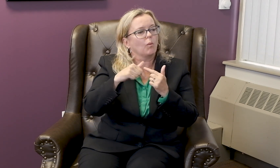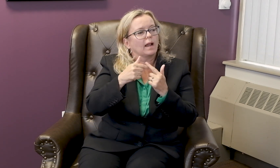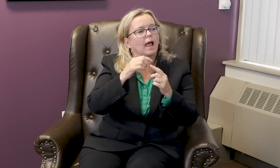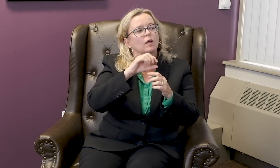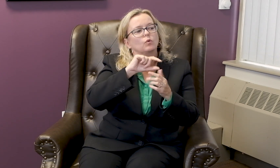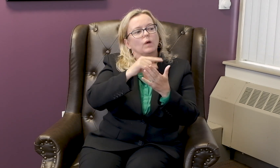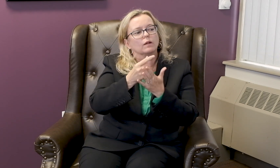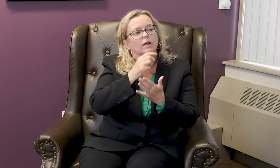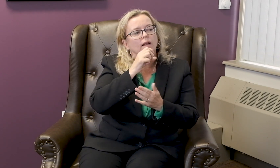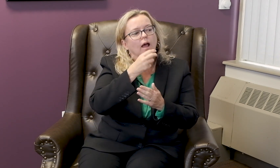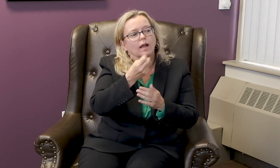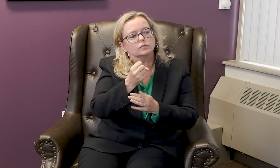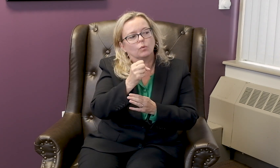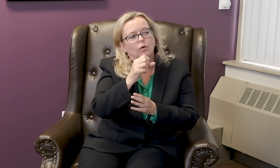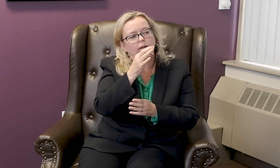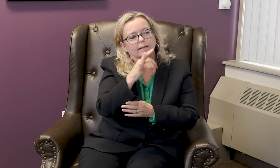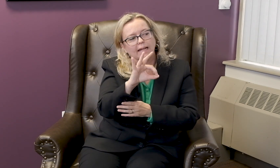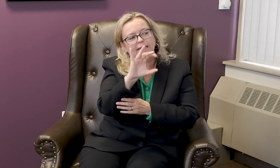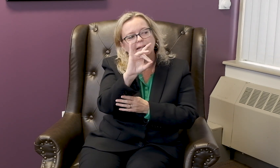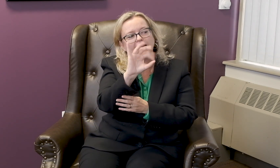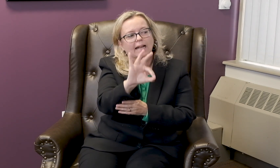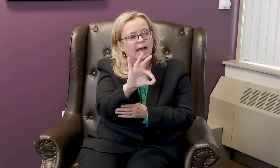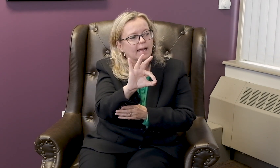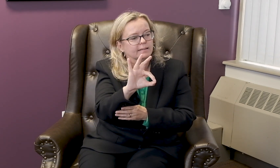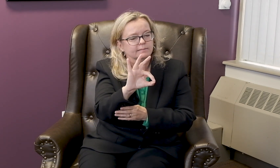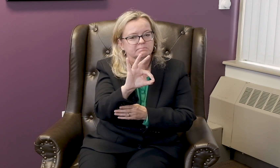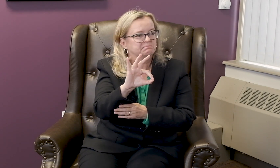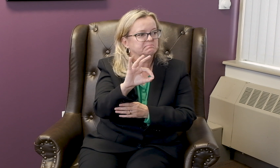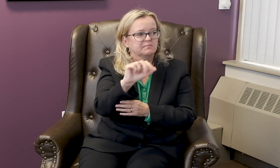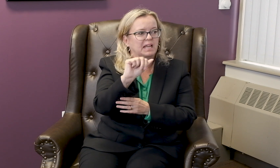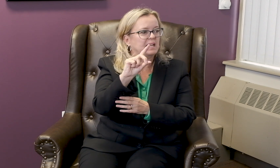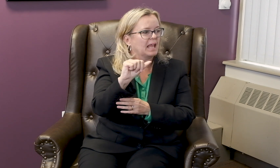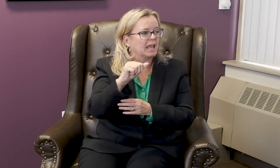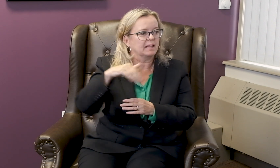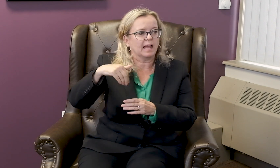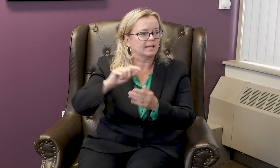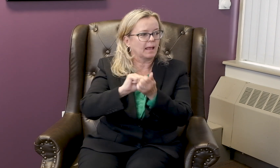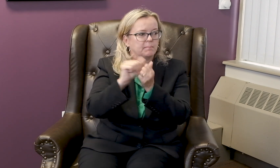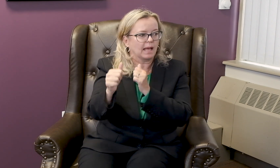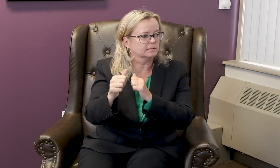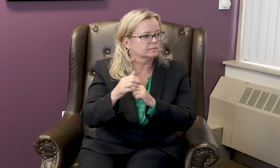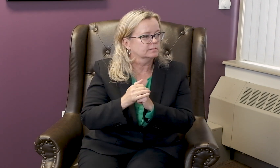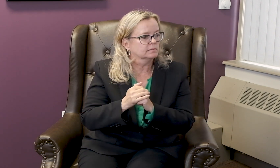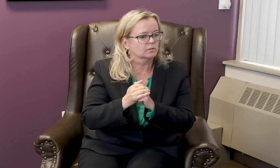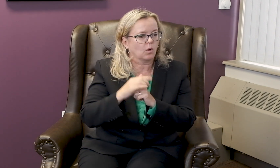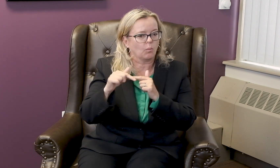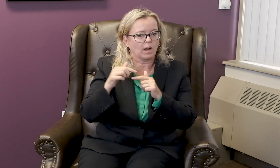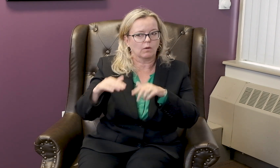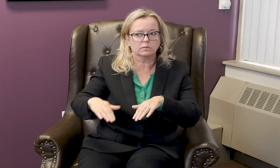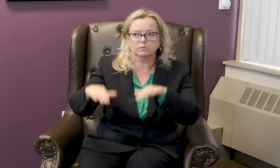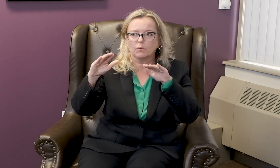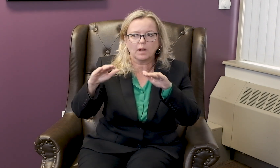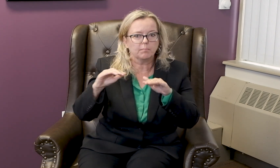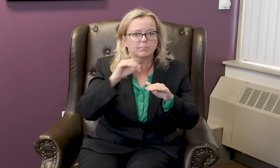graduated highschool in 1989, the ADA hadn’t been passed or instituted yet. When I was growing up,